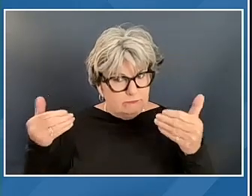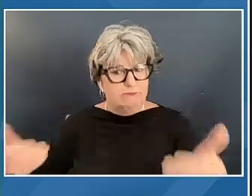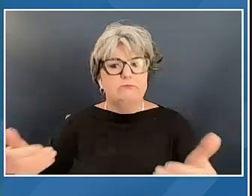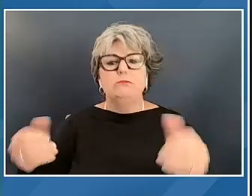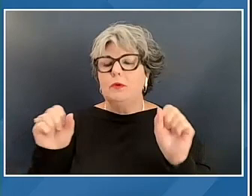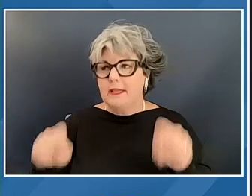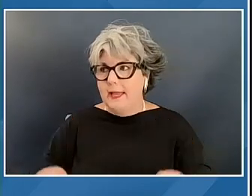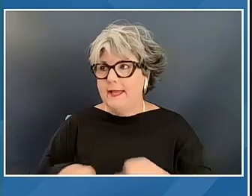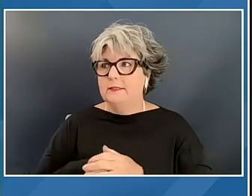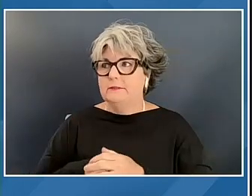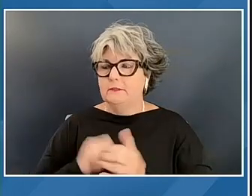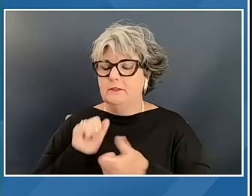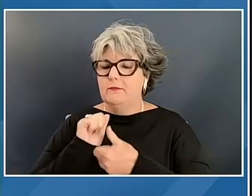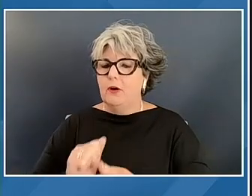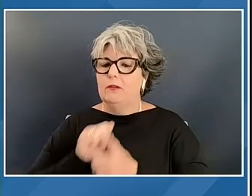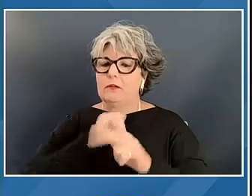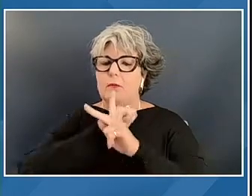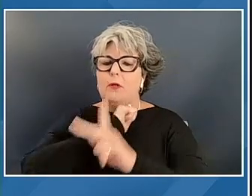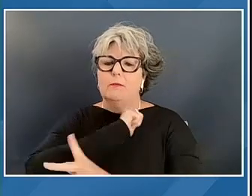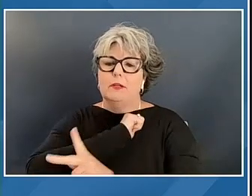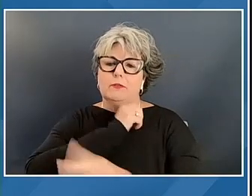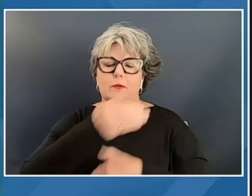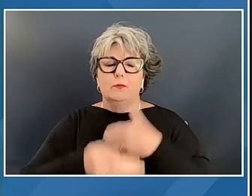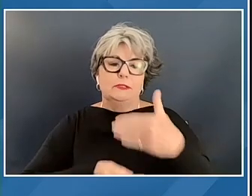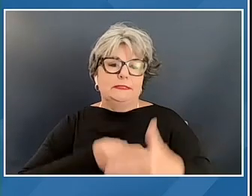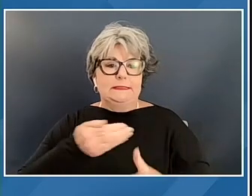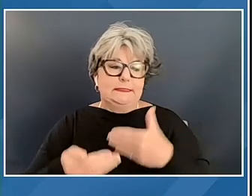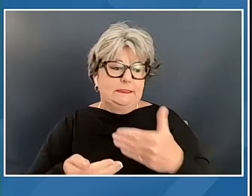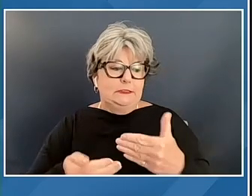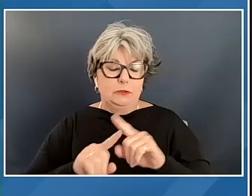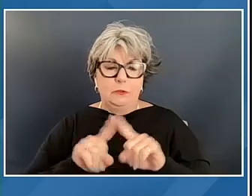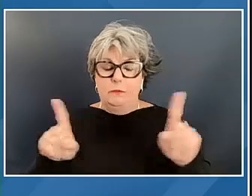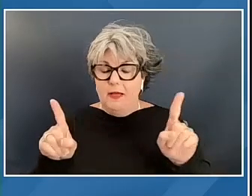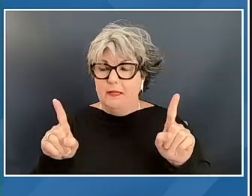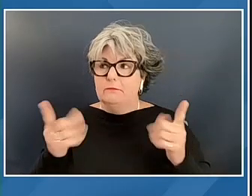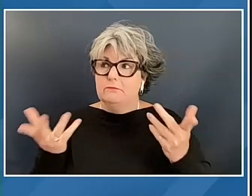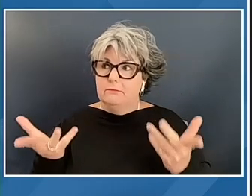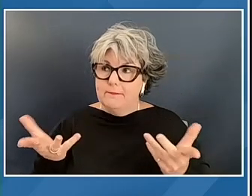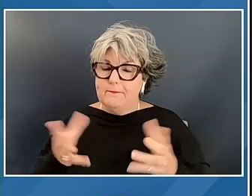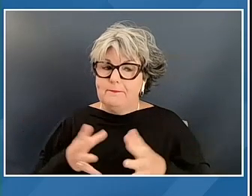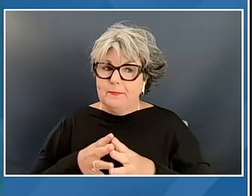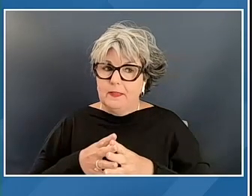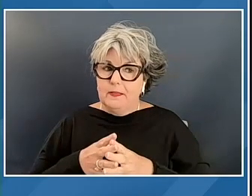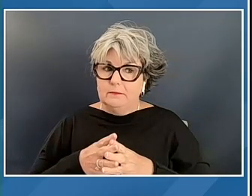Knowing, just for procedural protocol in a